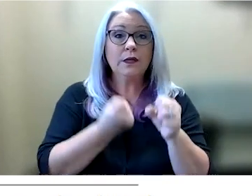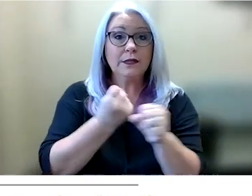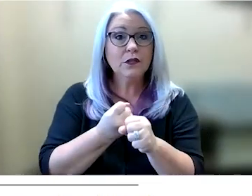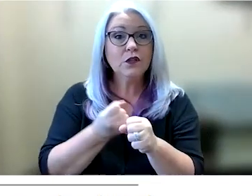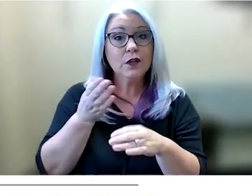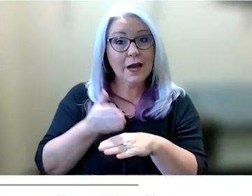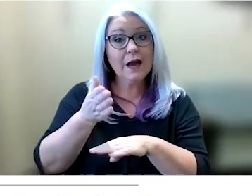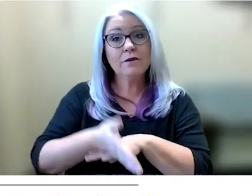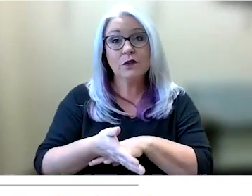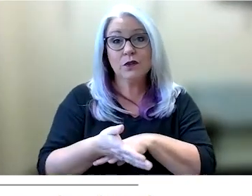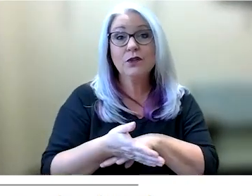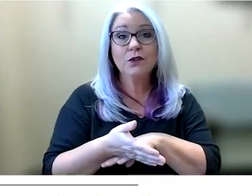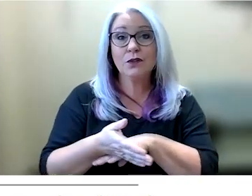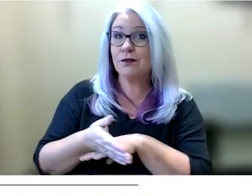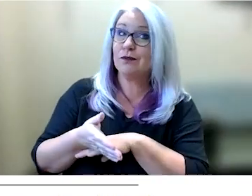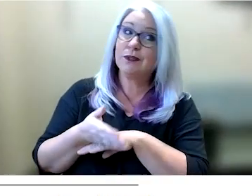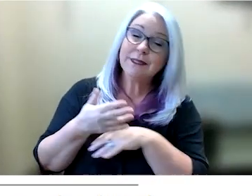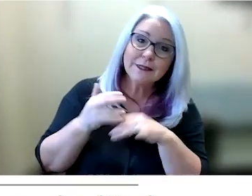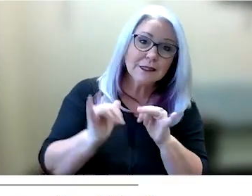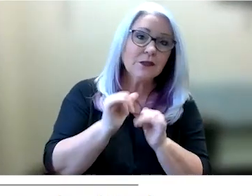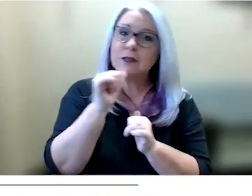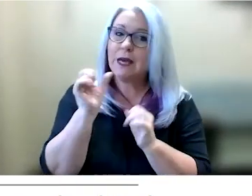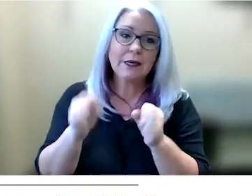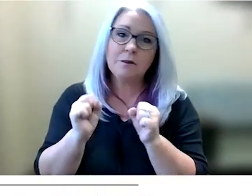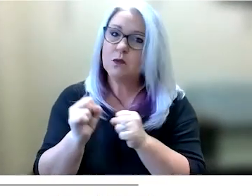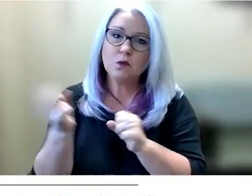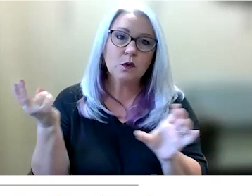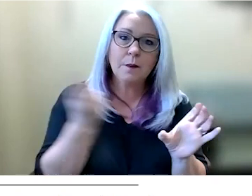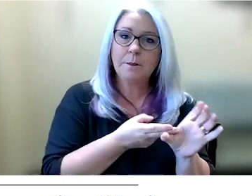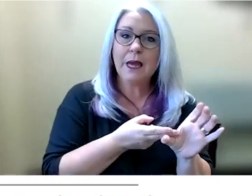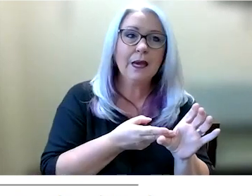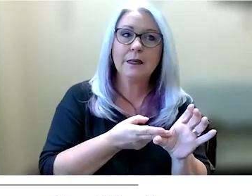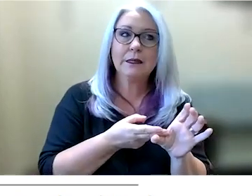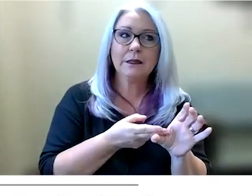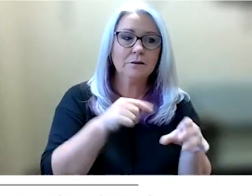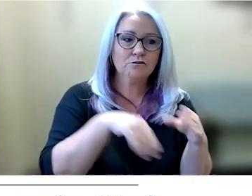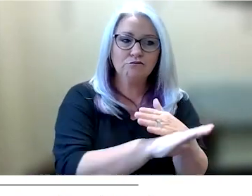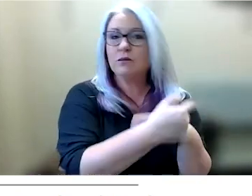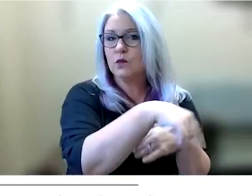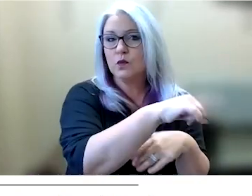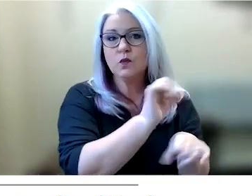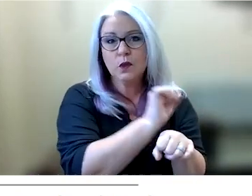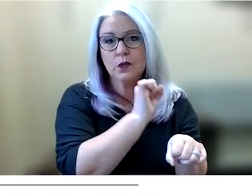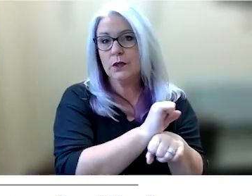claimants with long covered had not returned to work with the majority being under age 60. We know this is an under count and